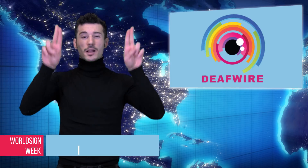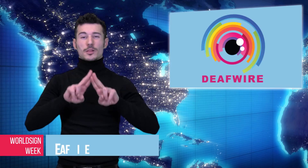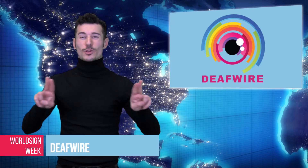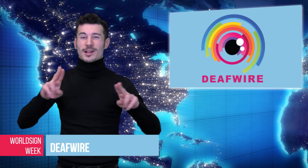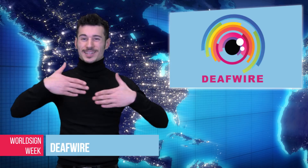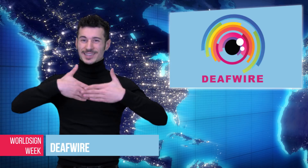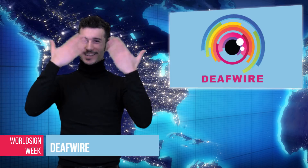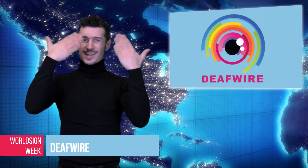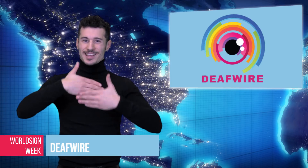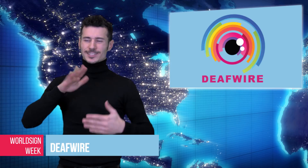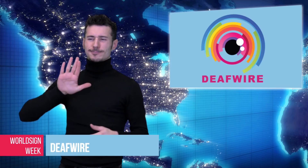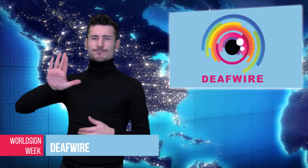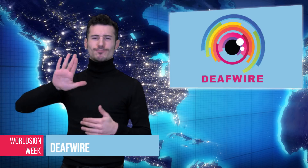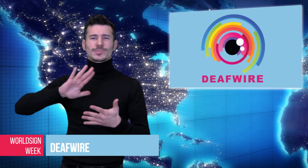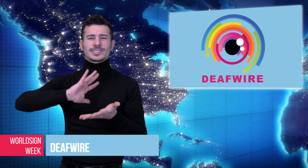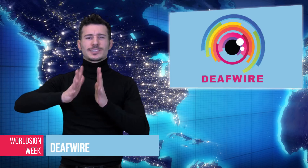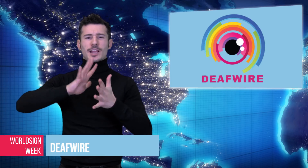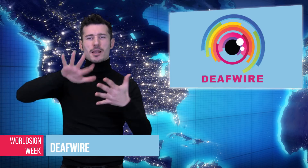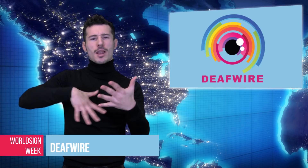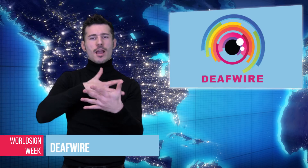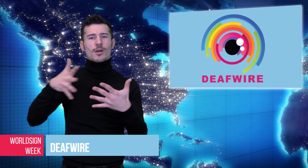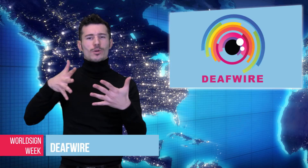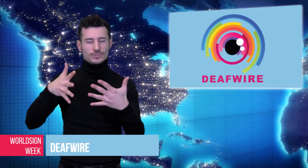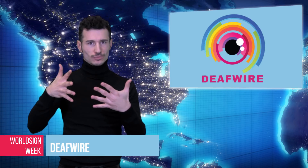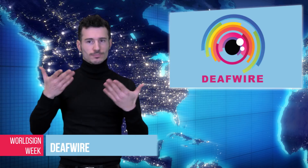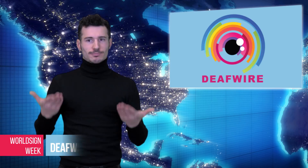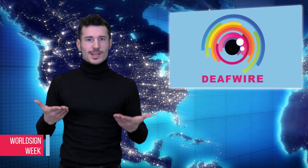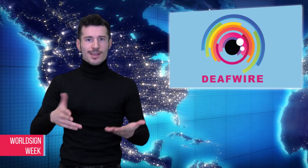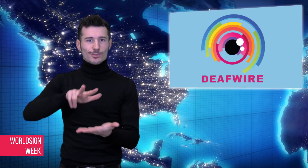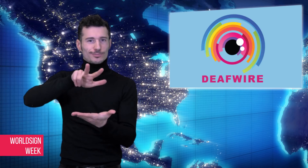Alessio: The United Nations has